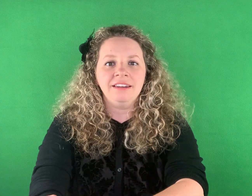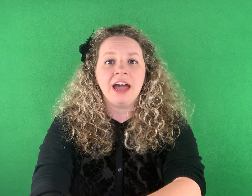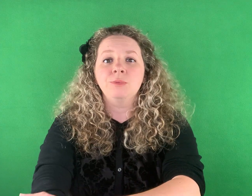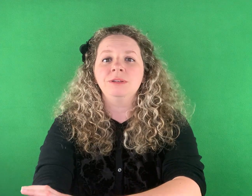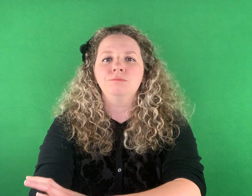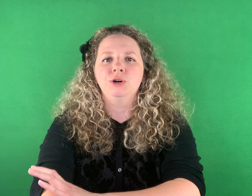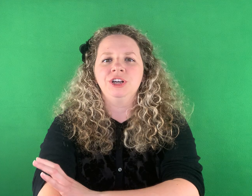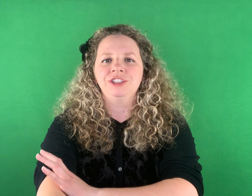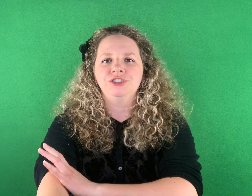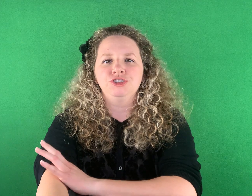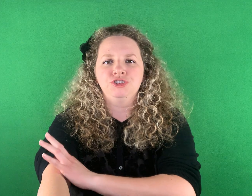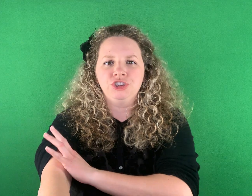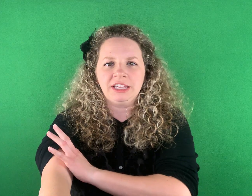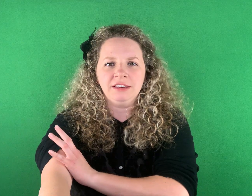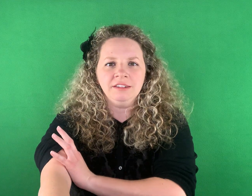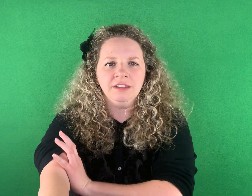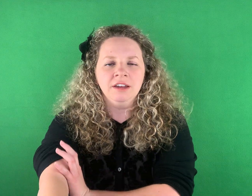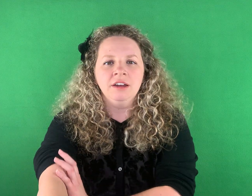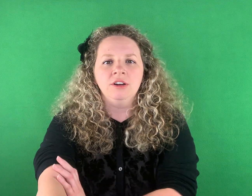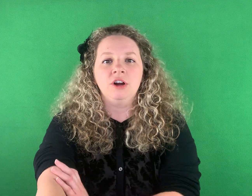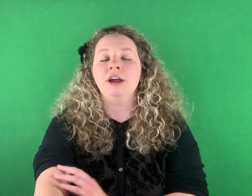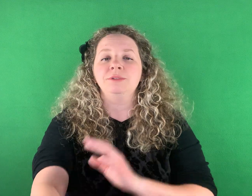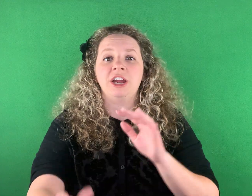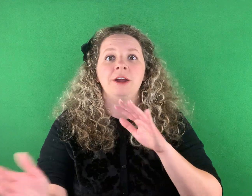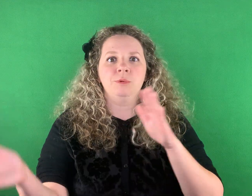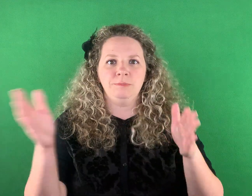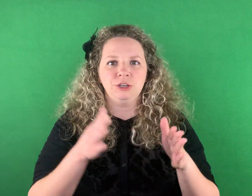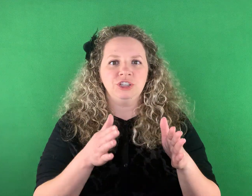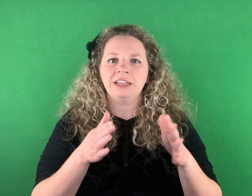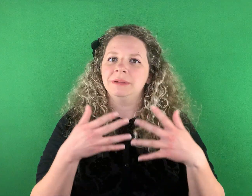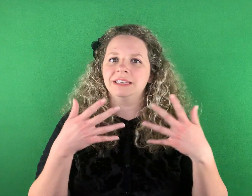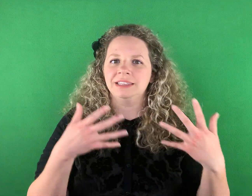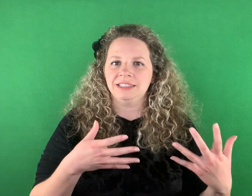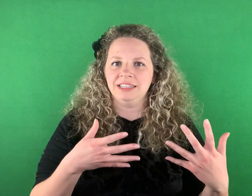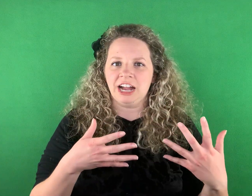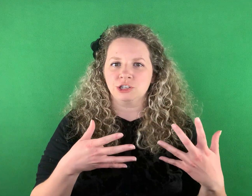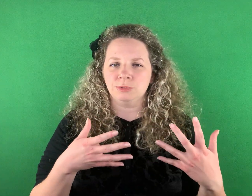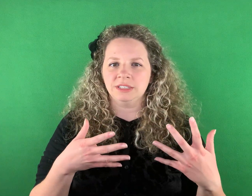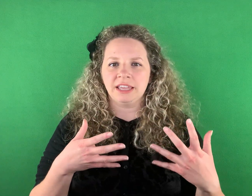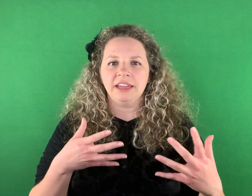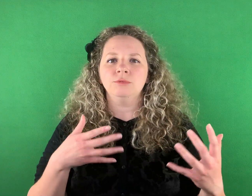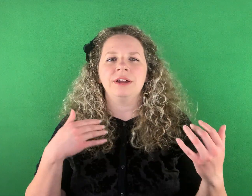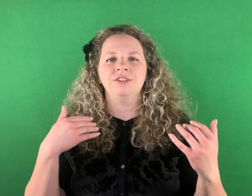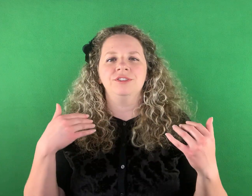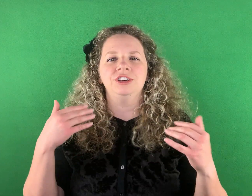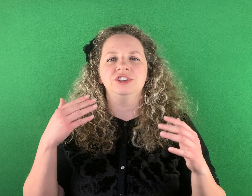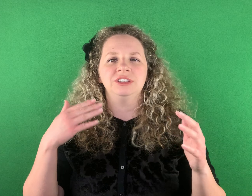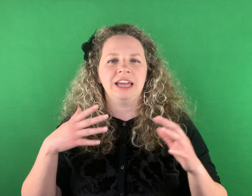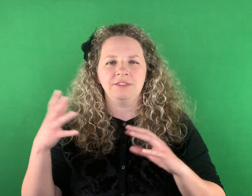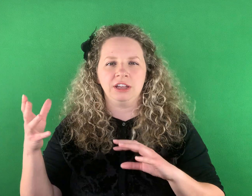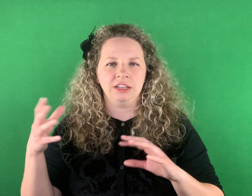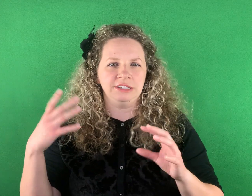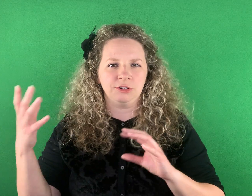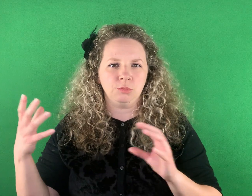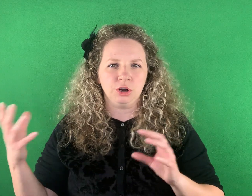I wouldn’t put CHICKEN— or, I’m sorry, I WOULD put CHICKEN, because that’s the actual sign, rather than just having a different word